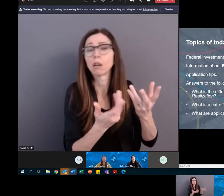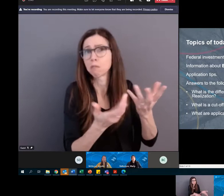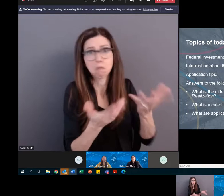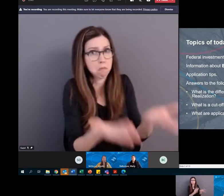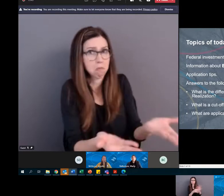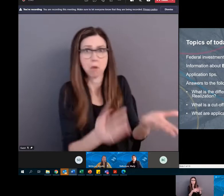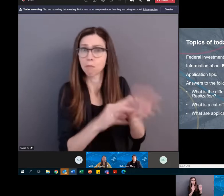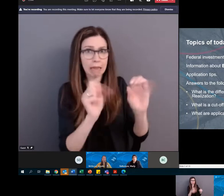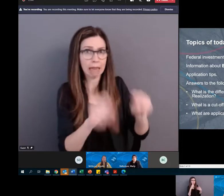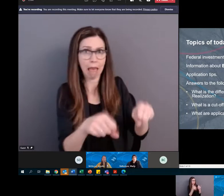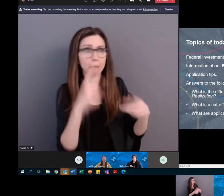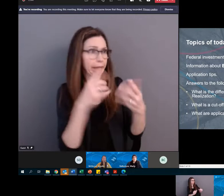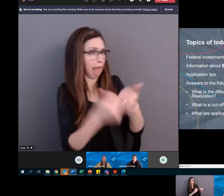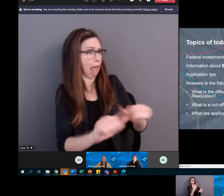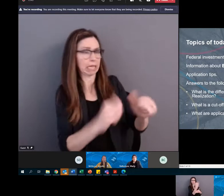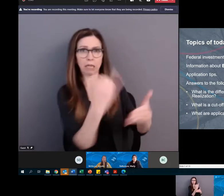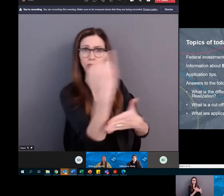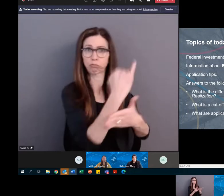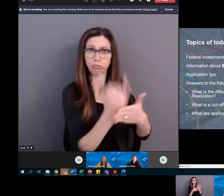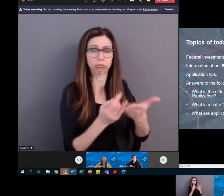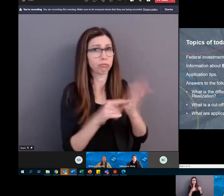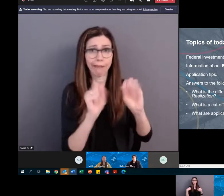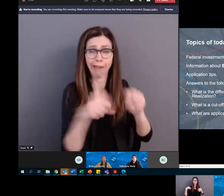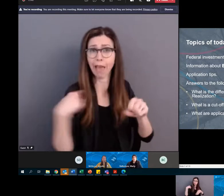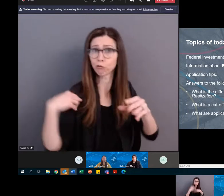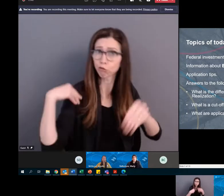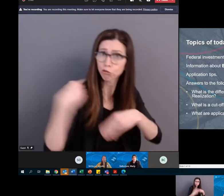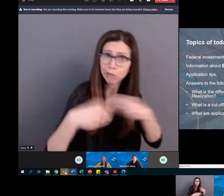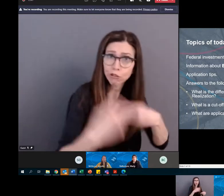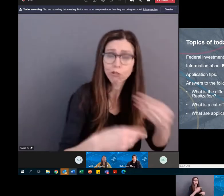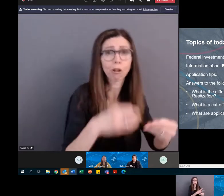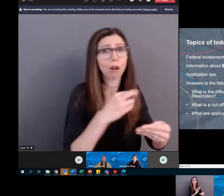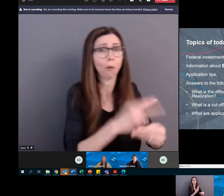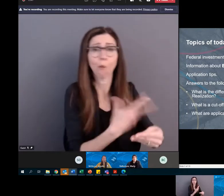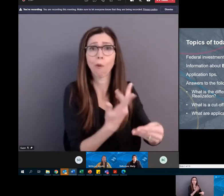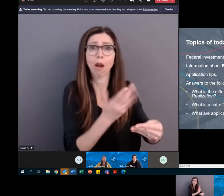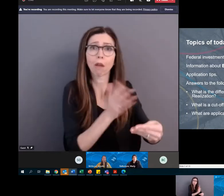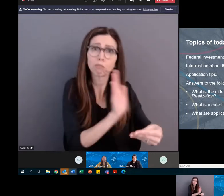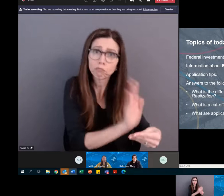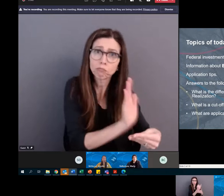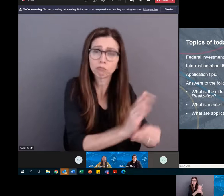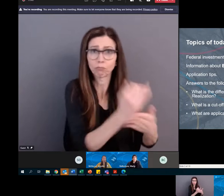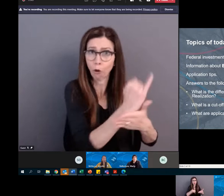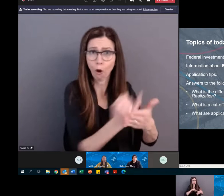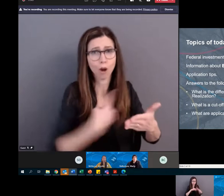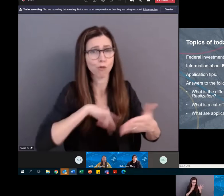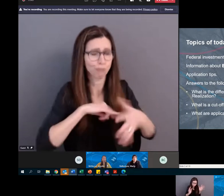We encourage artists to continue to create and work during the pandemic.